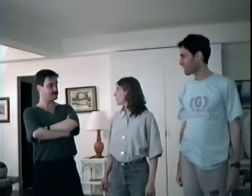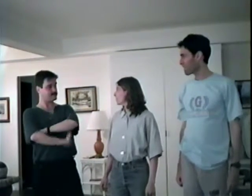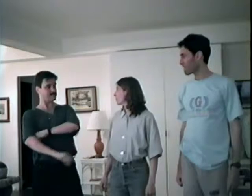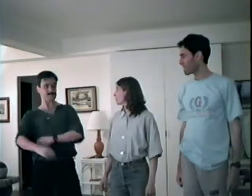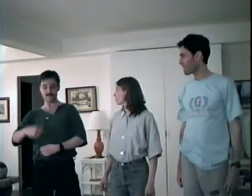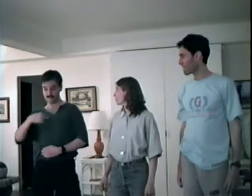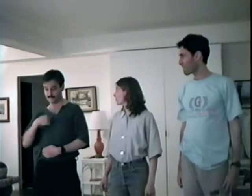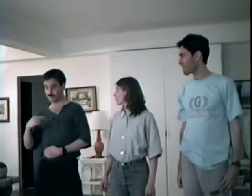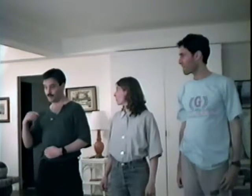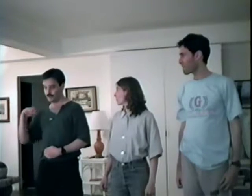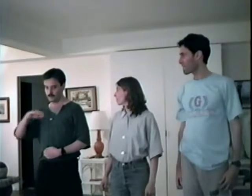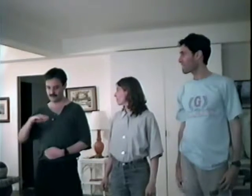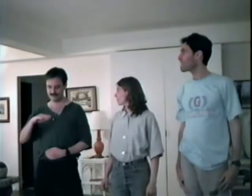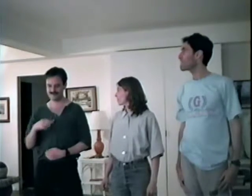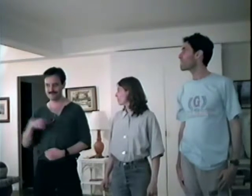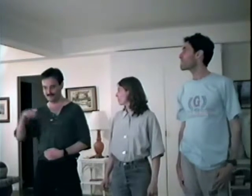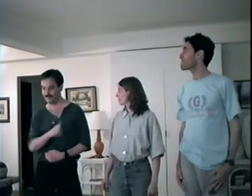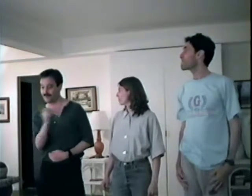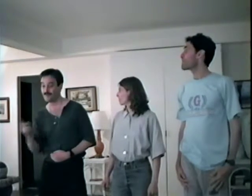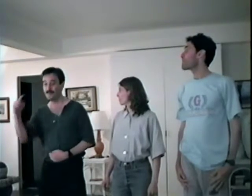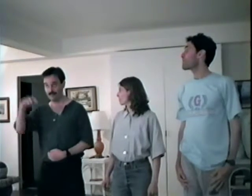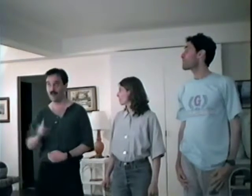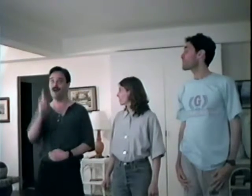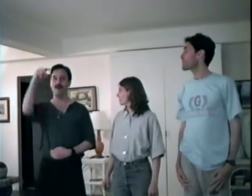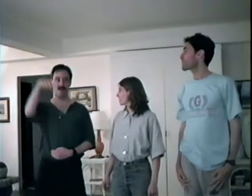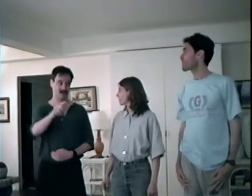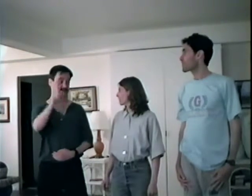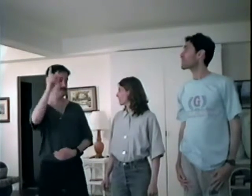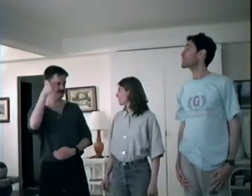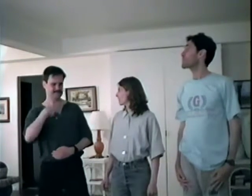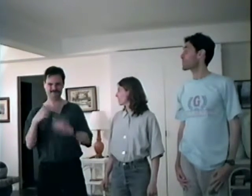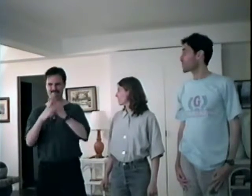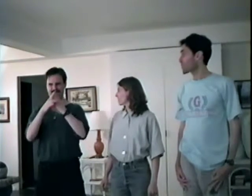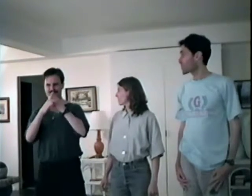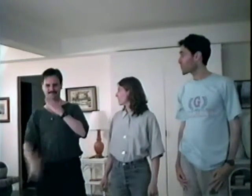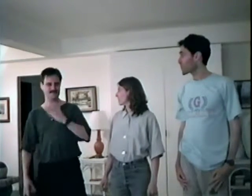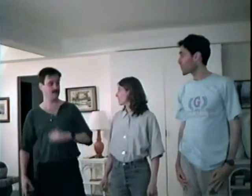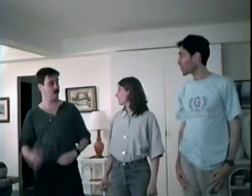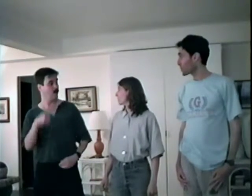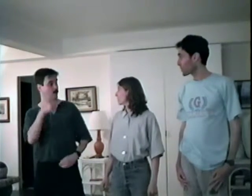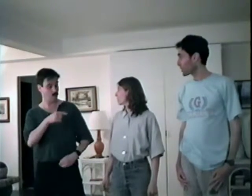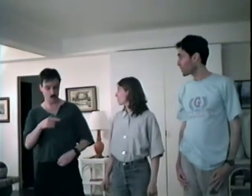I fly and I’m all over the place.